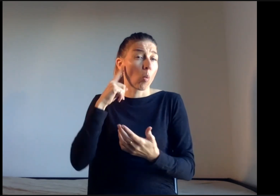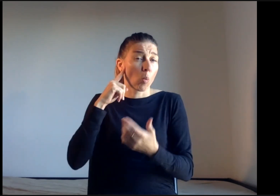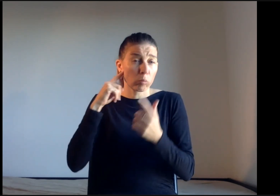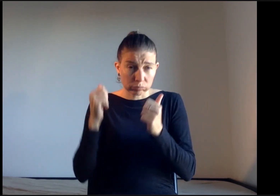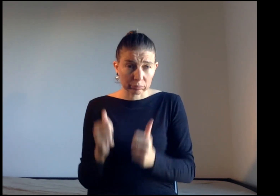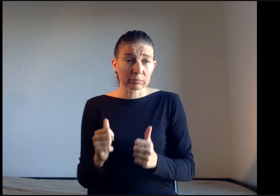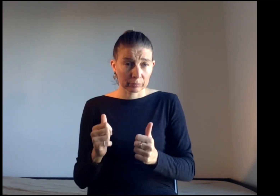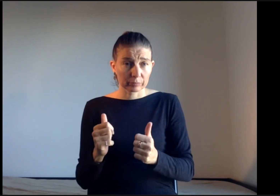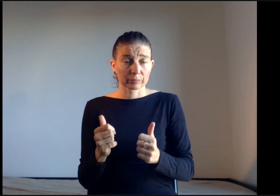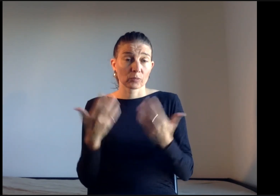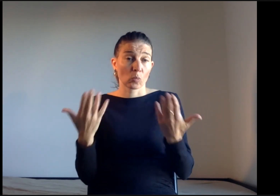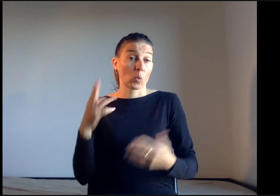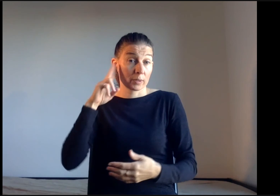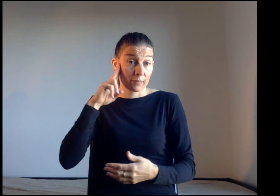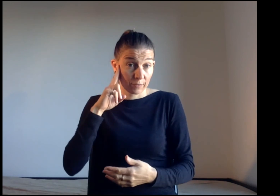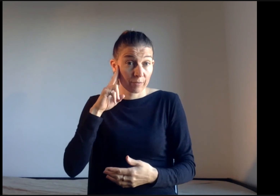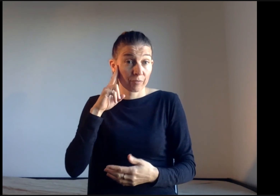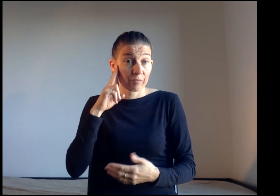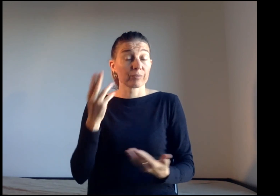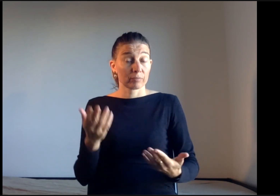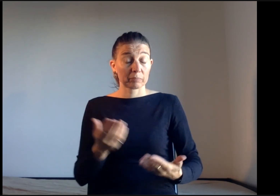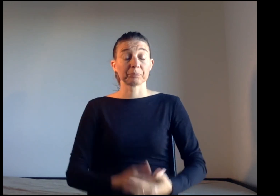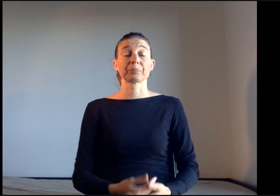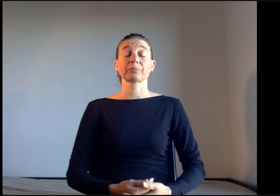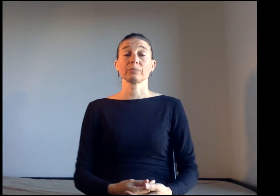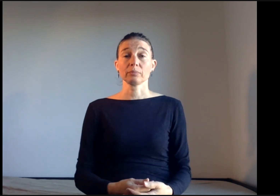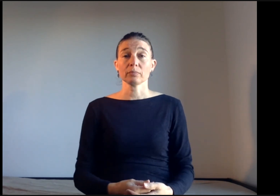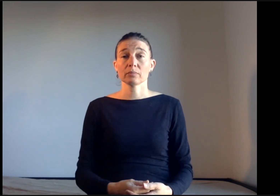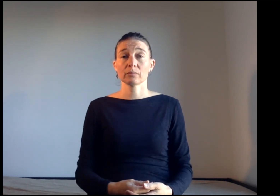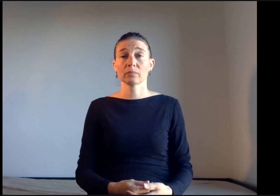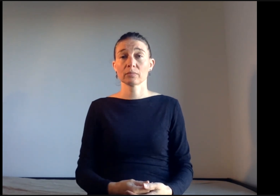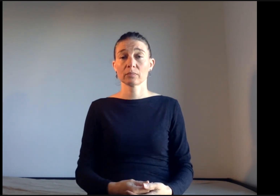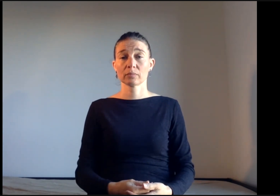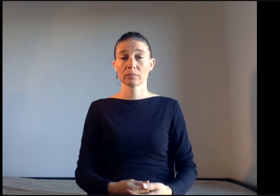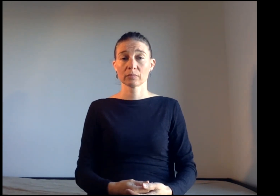So it's a process the moment we get cochlear implants